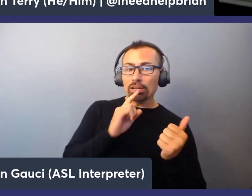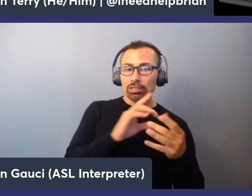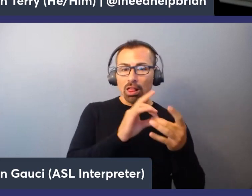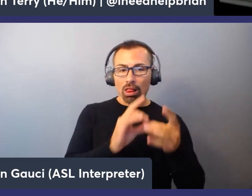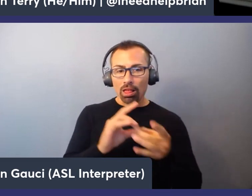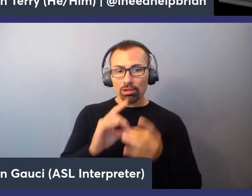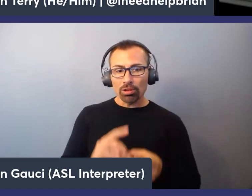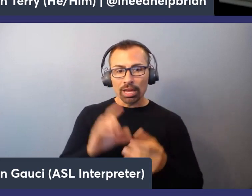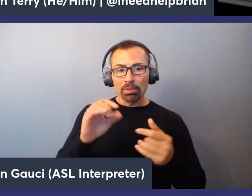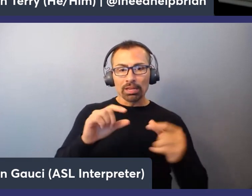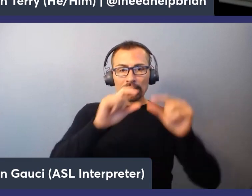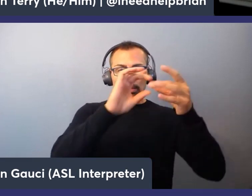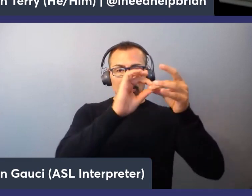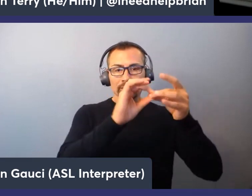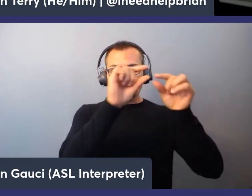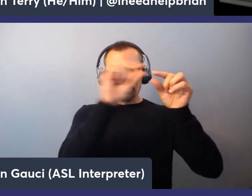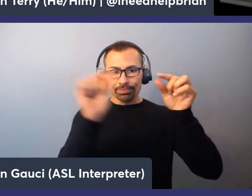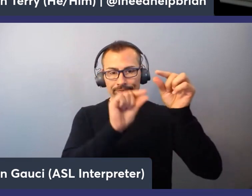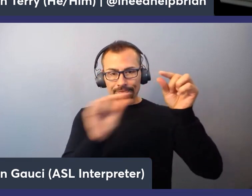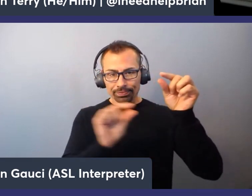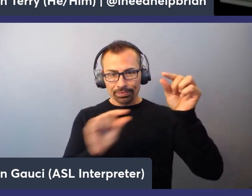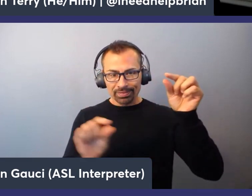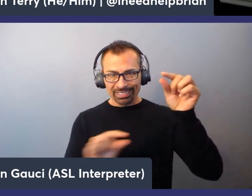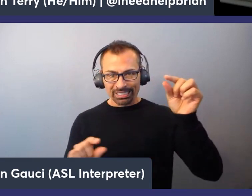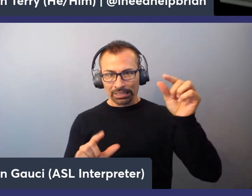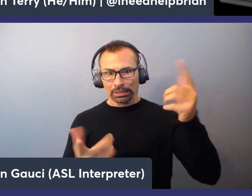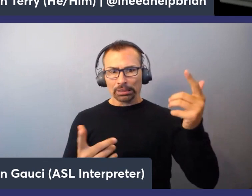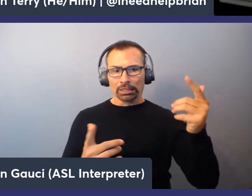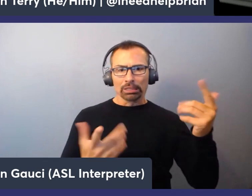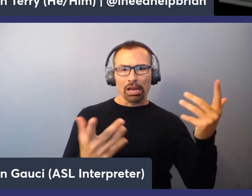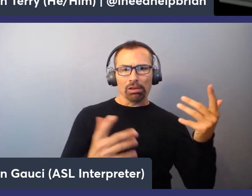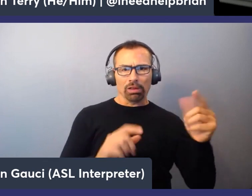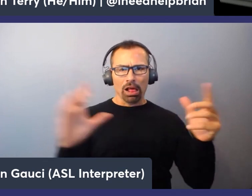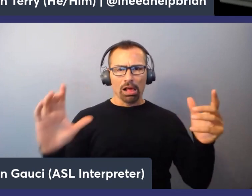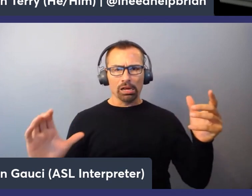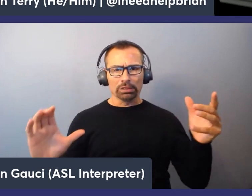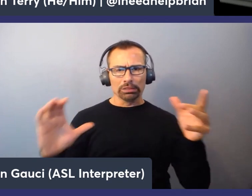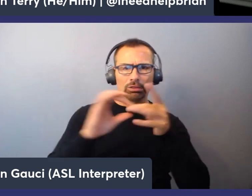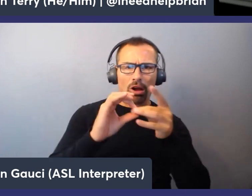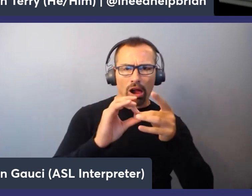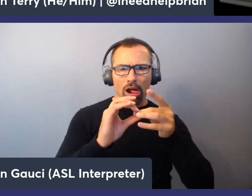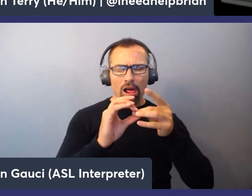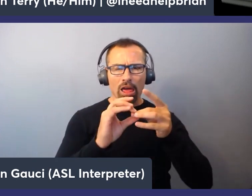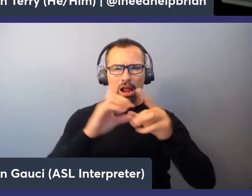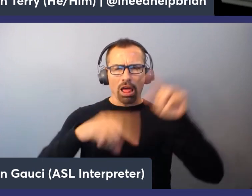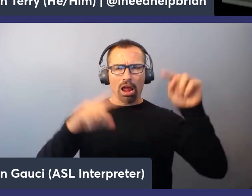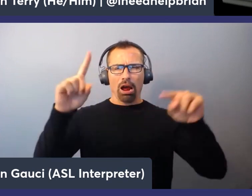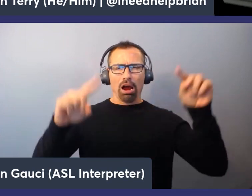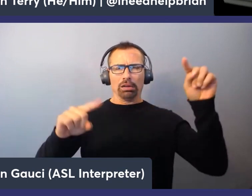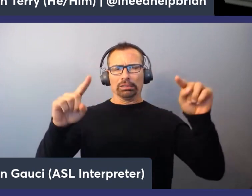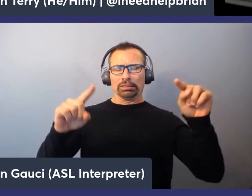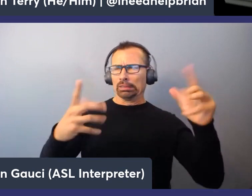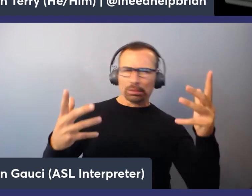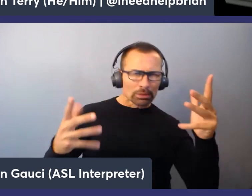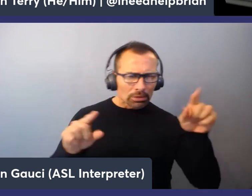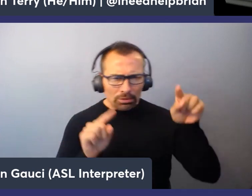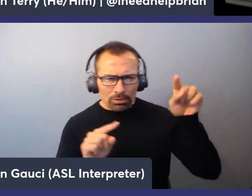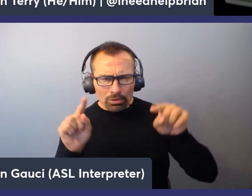and get a really very sparse table that comes back as you're doing it, the different information. With graphs, you write that query,